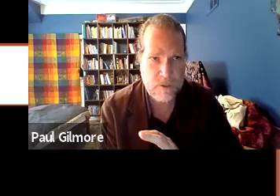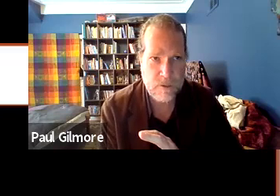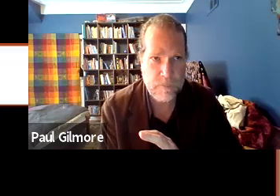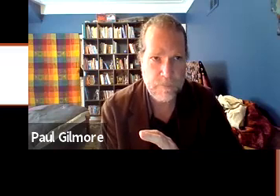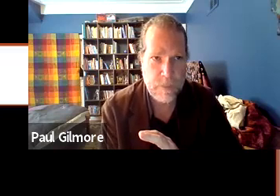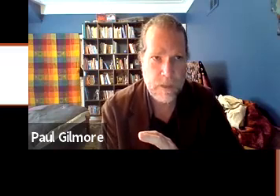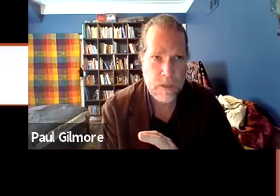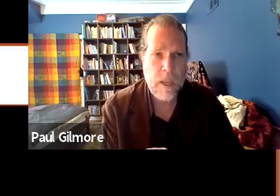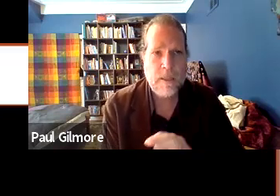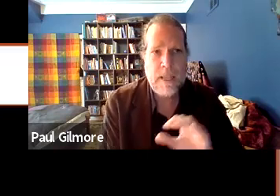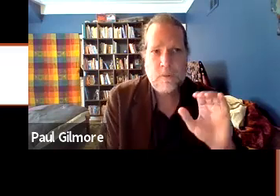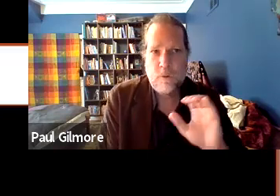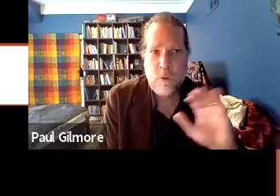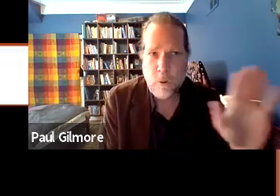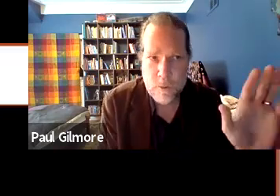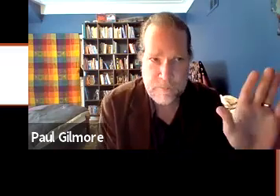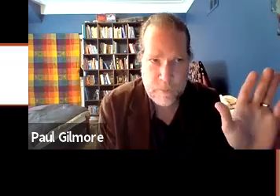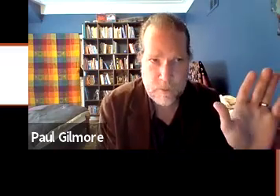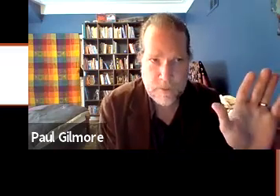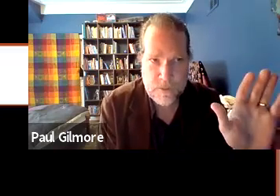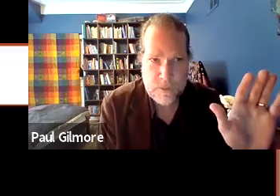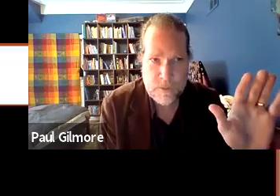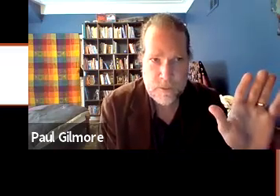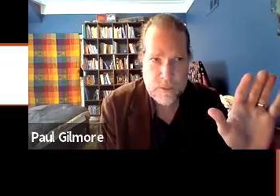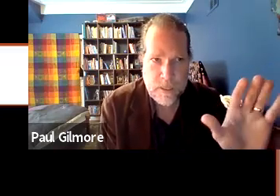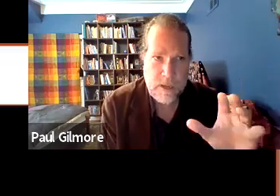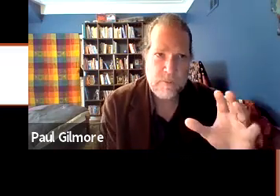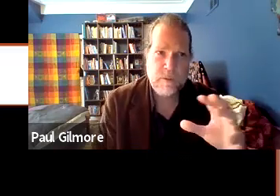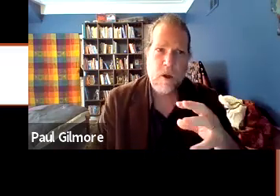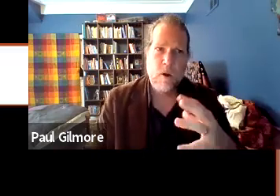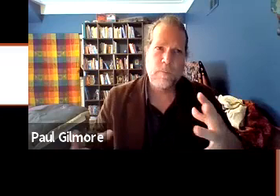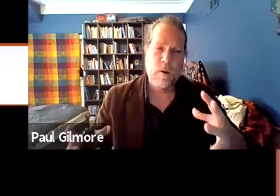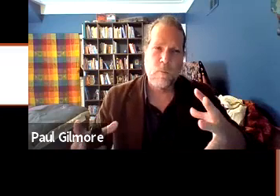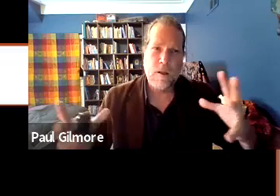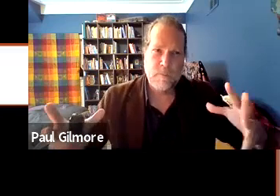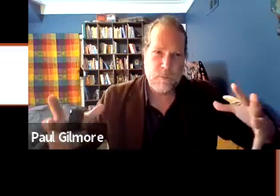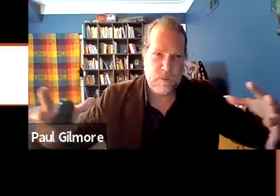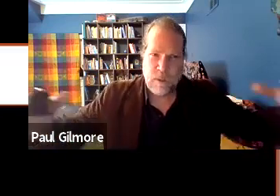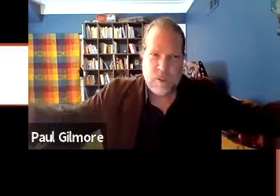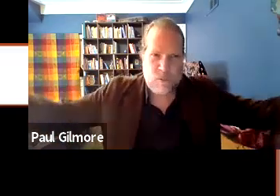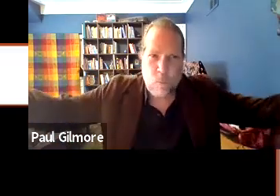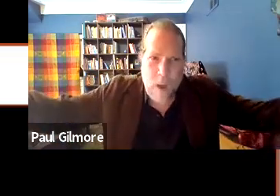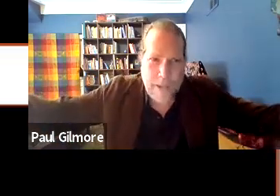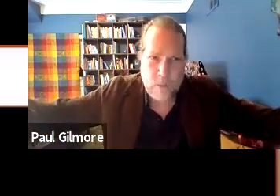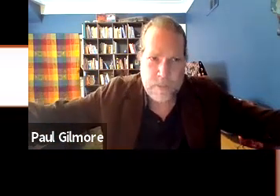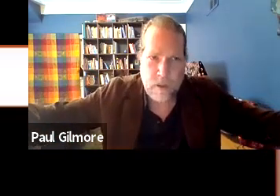Eastern Europe. Now, no group of immigrants has ever been welcomed with just wide open